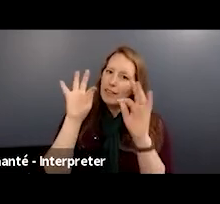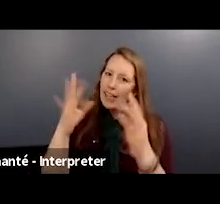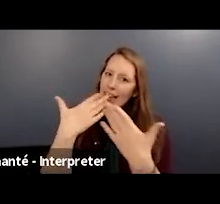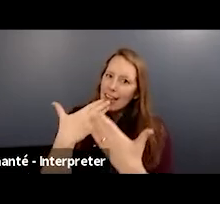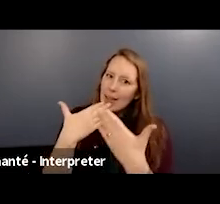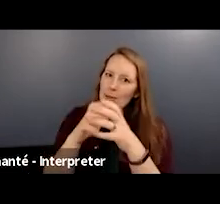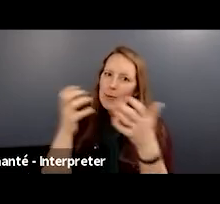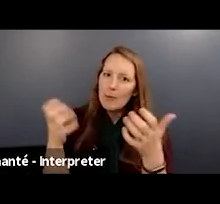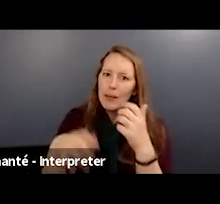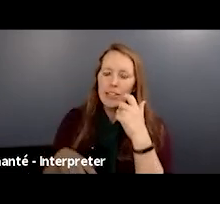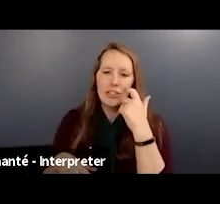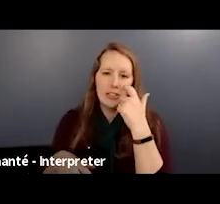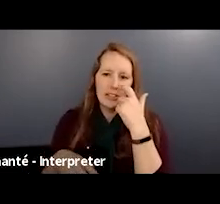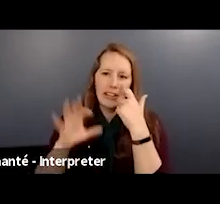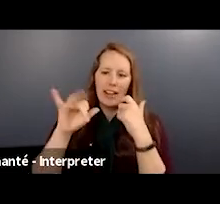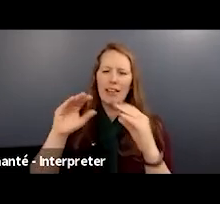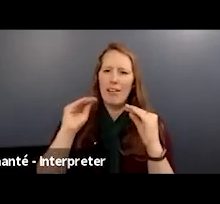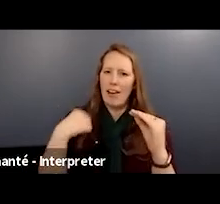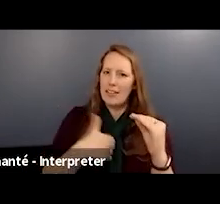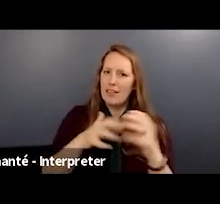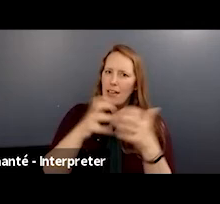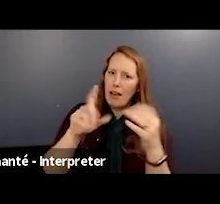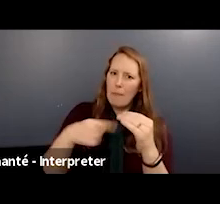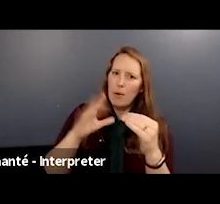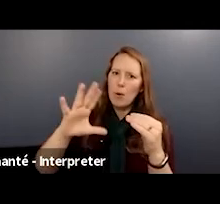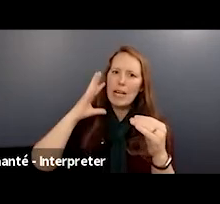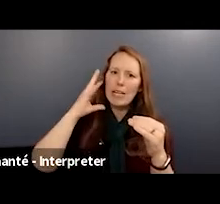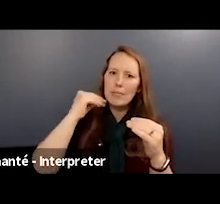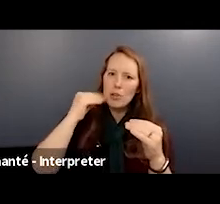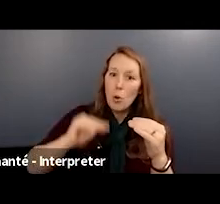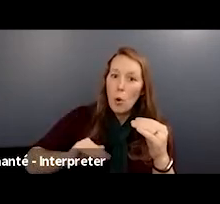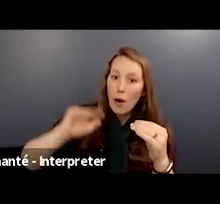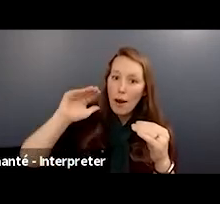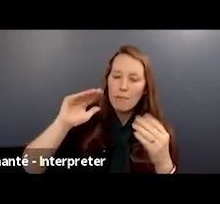your experience growing up of really discovering your true,